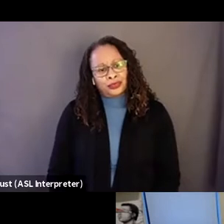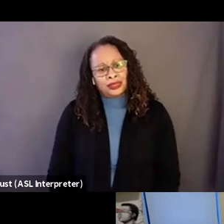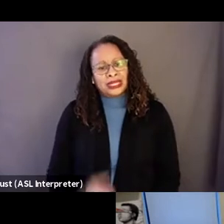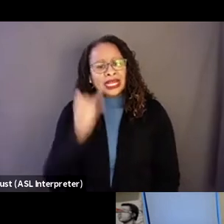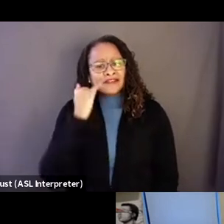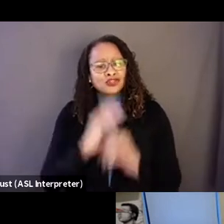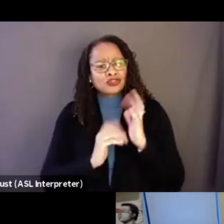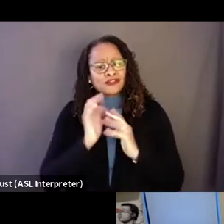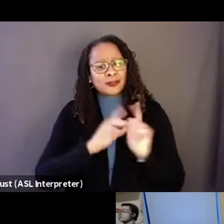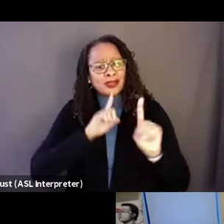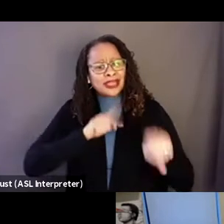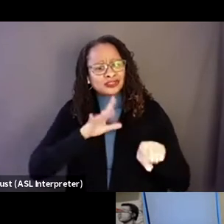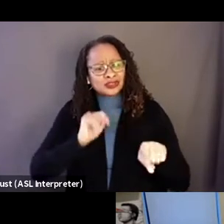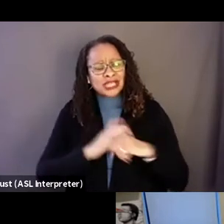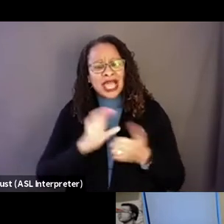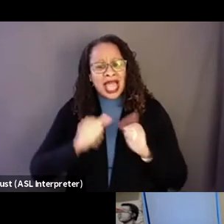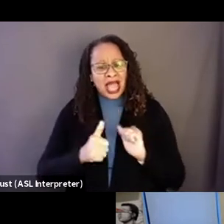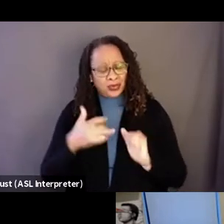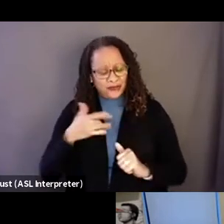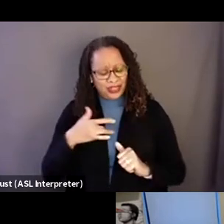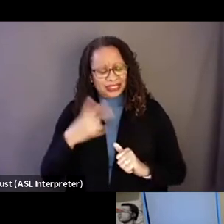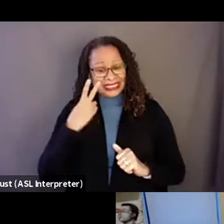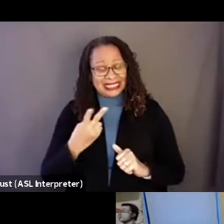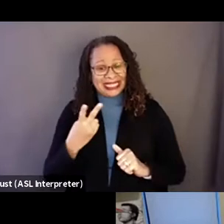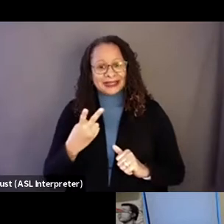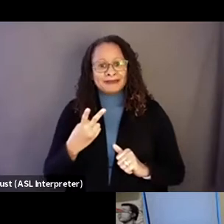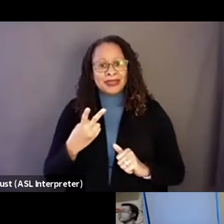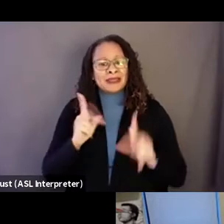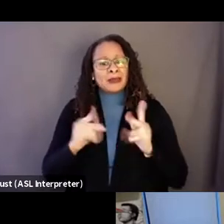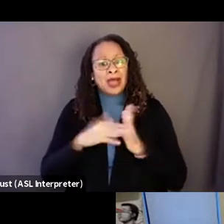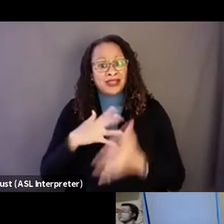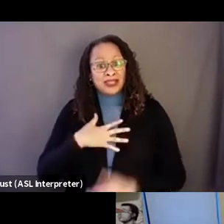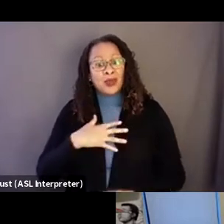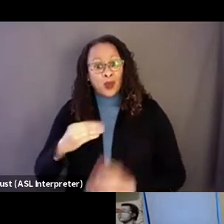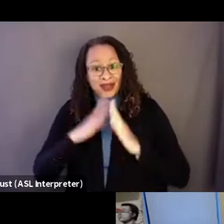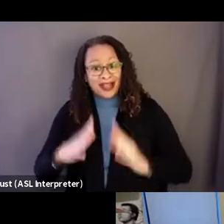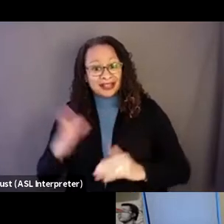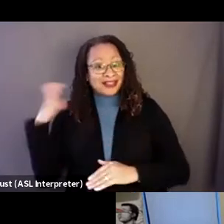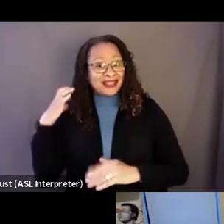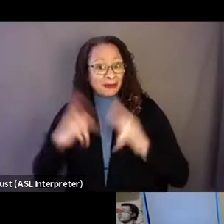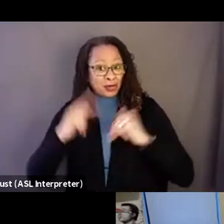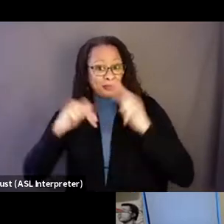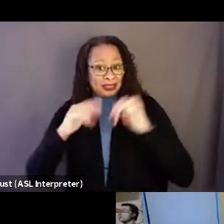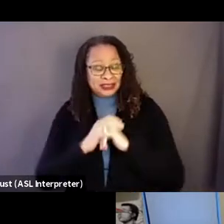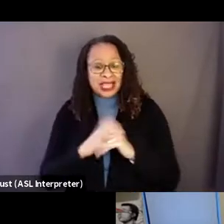how you feel seeing these people making all these claims of injustice and how the system is now working against them,